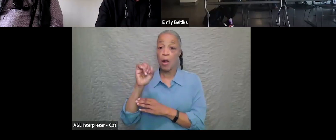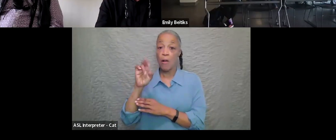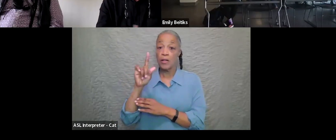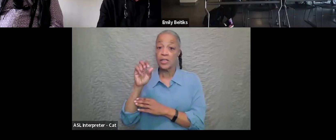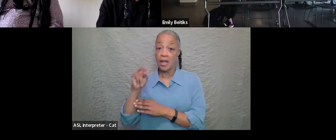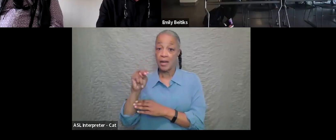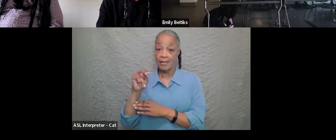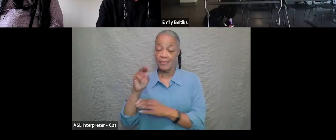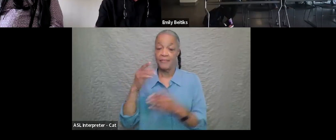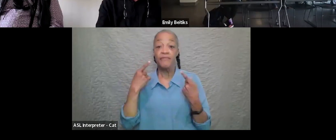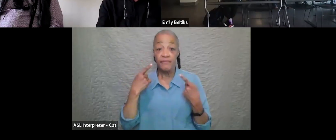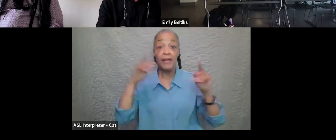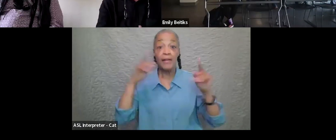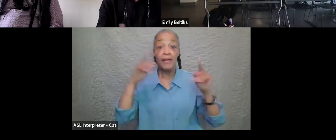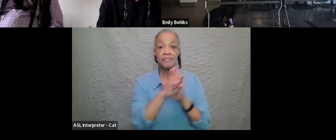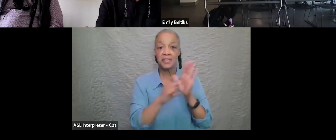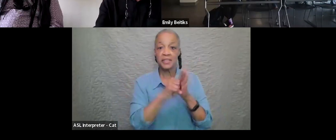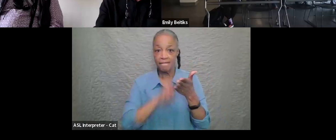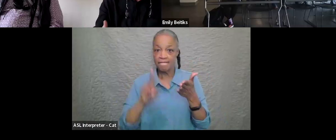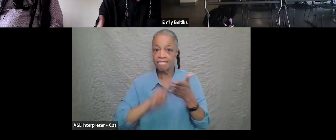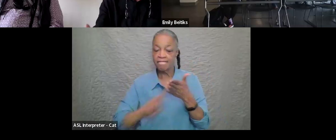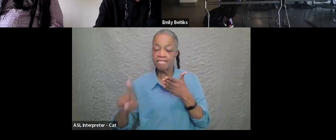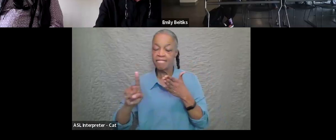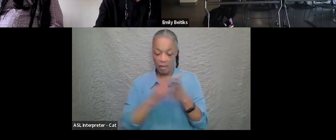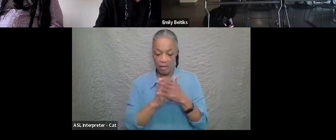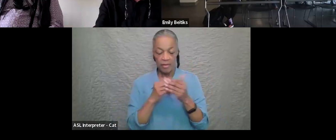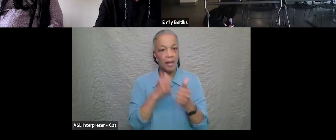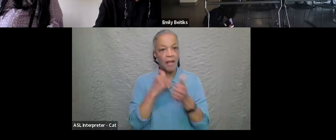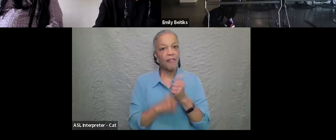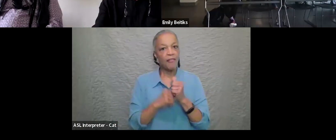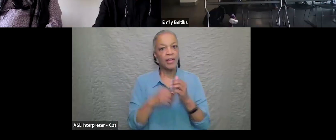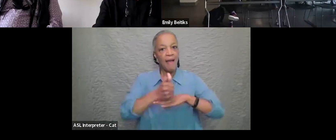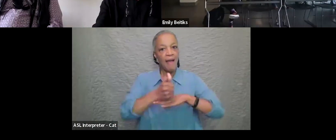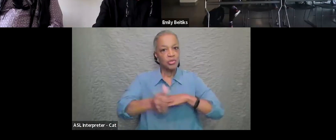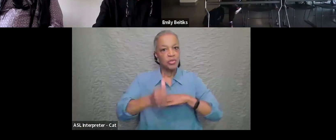It basically corroborated every accusation that we had made.